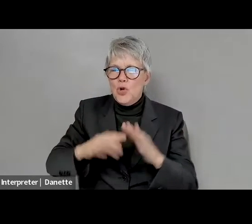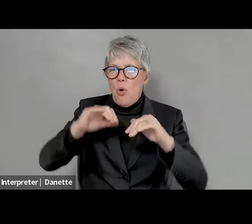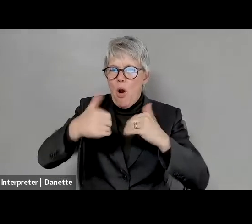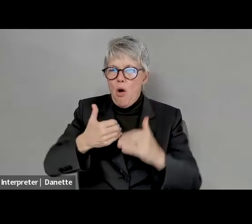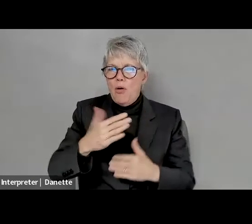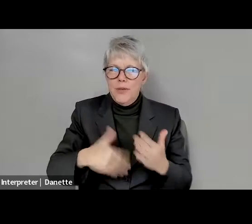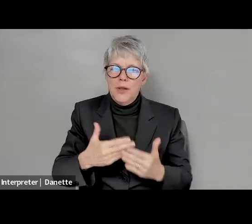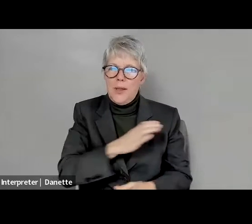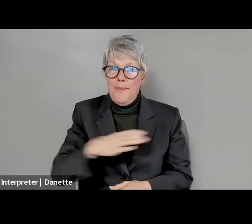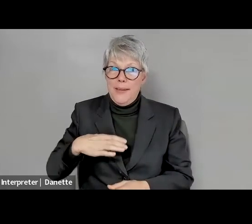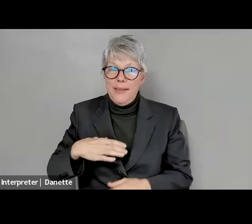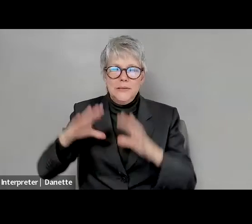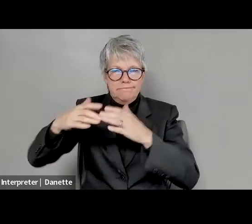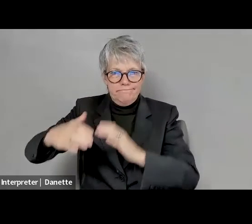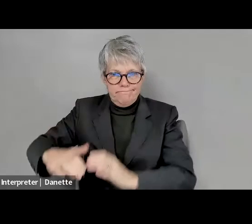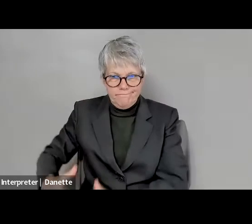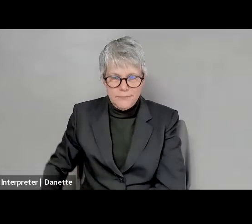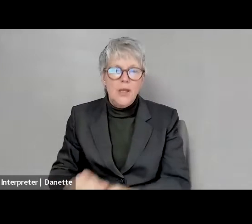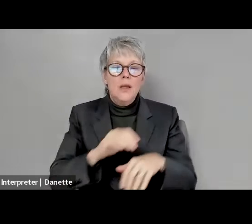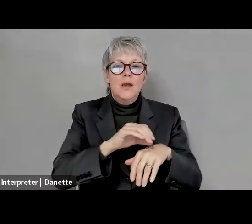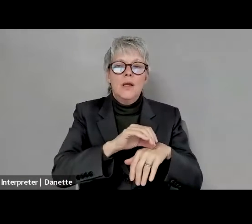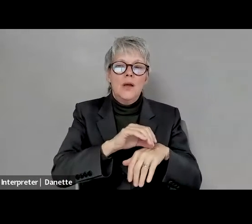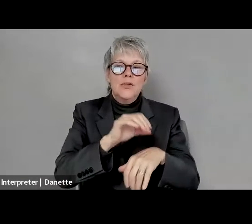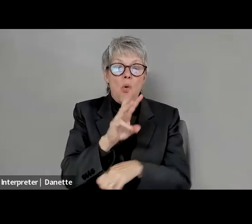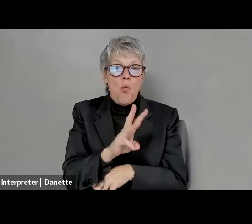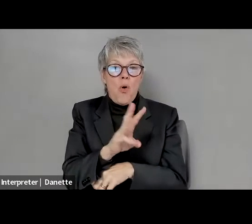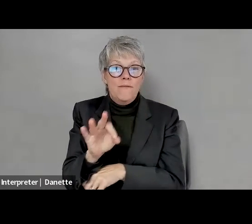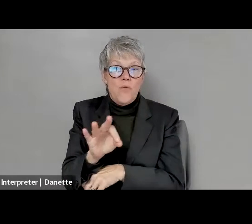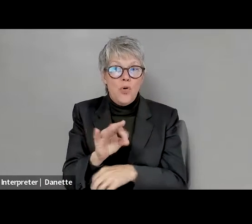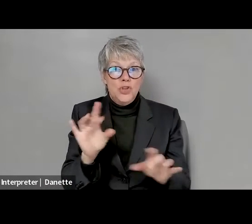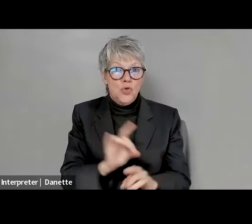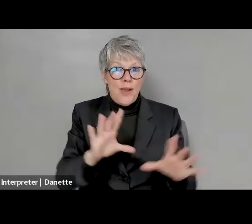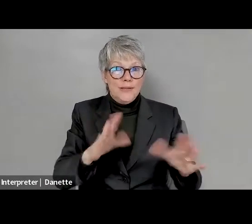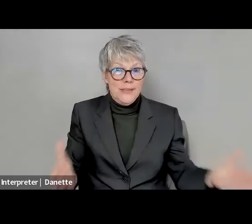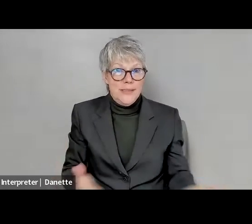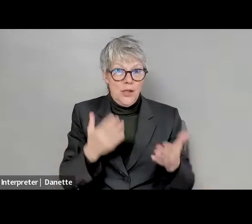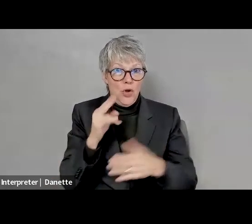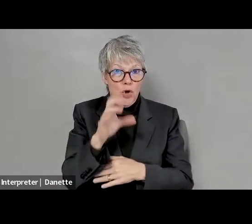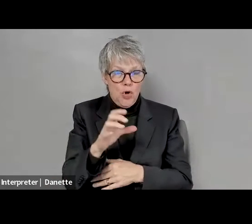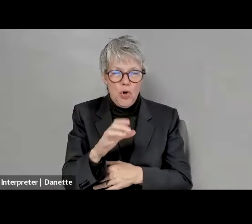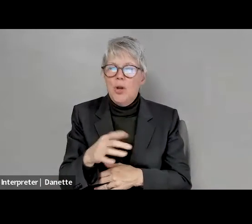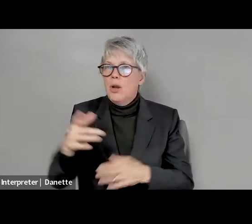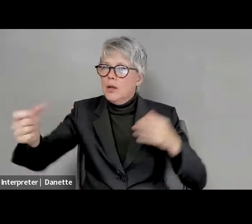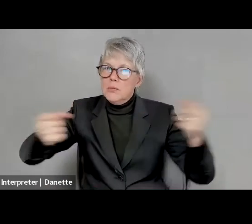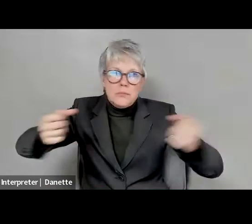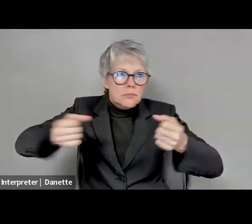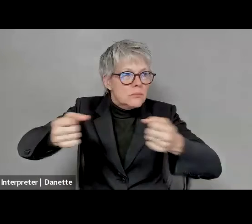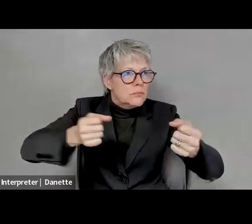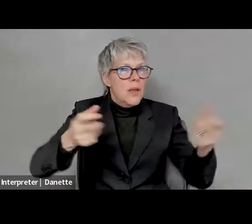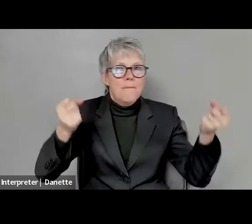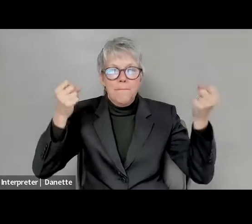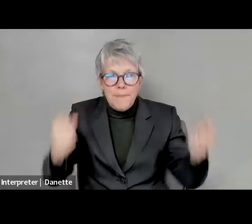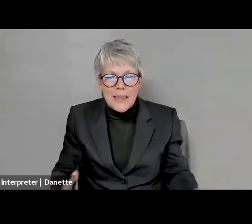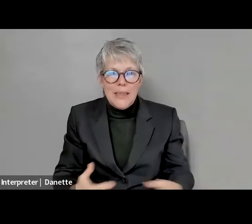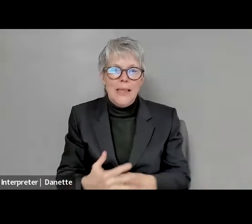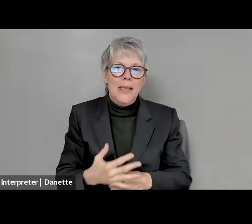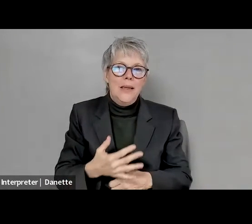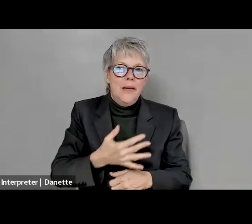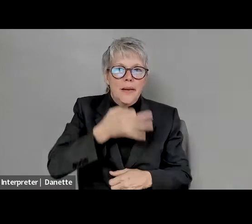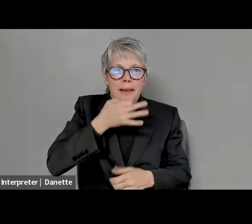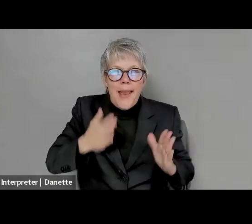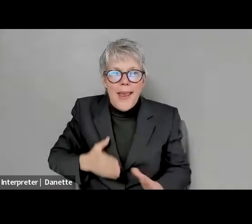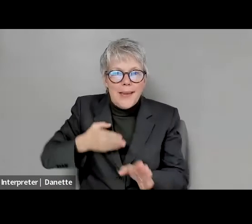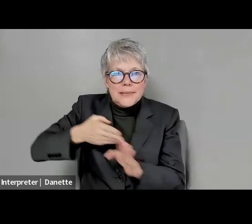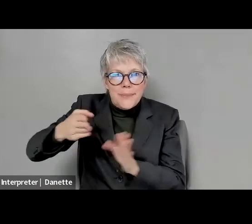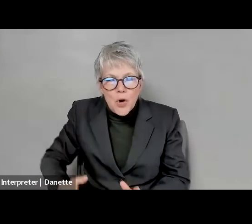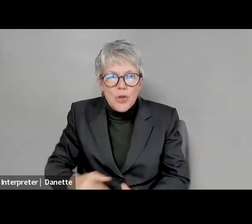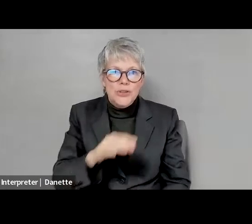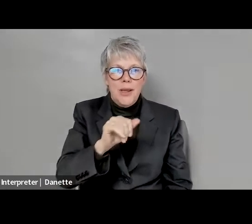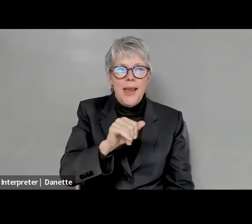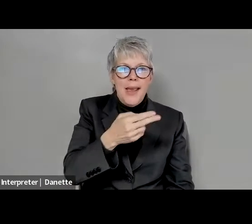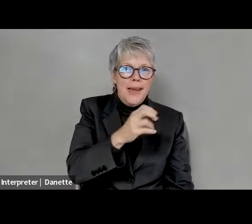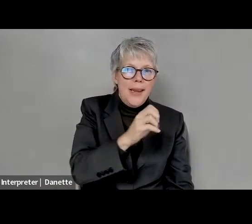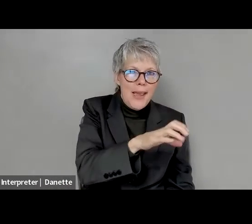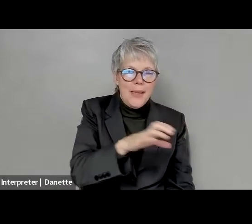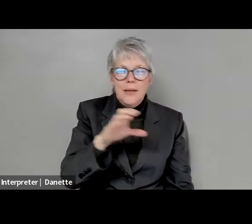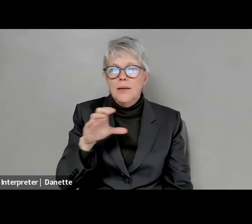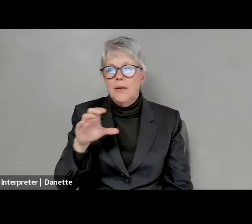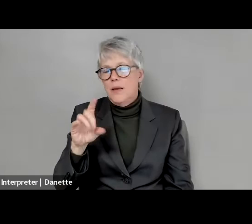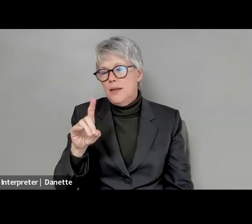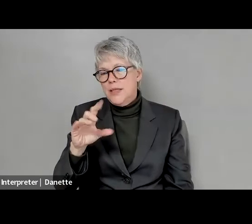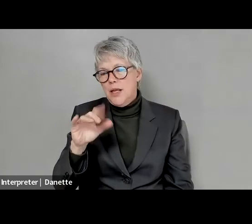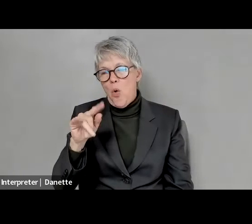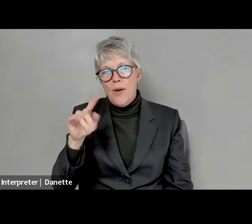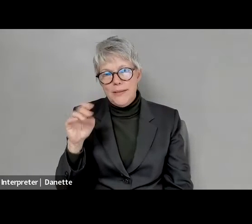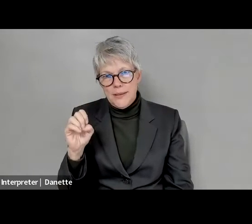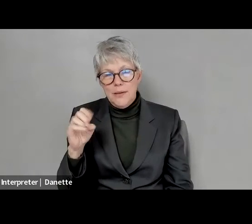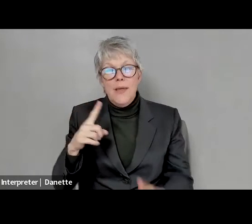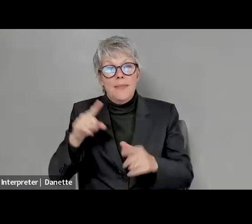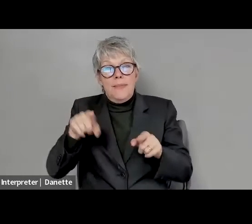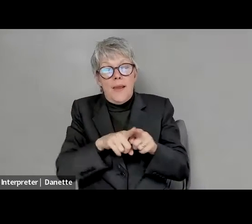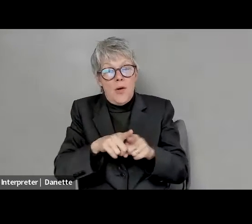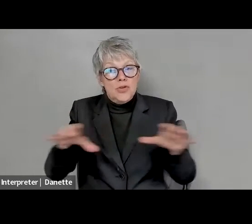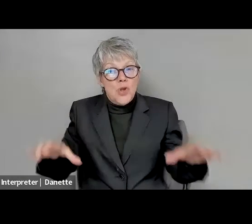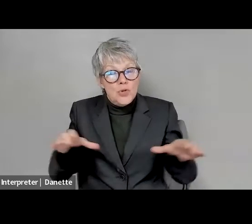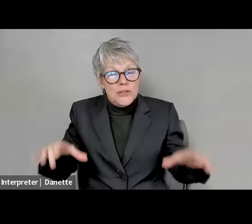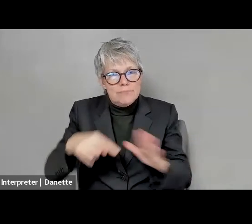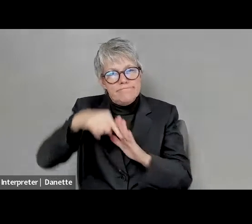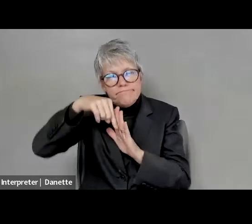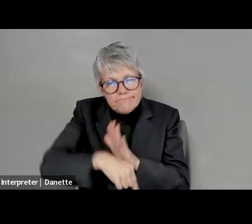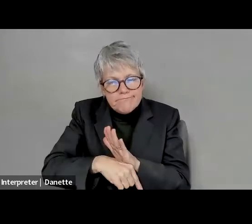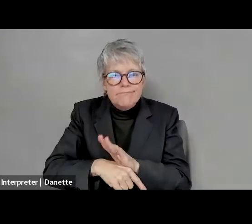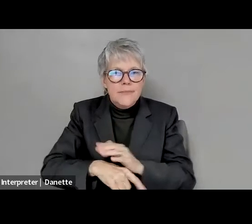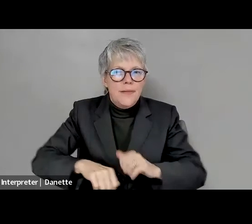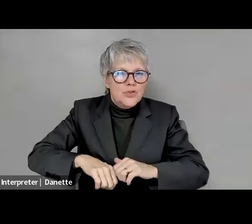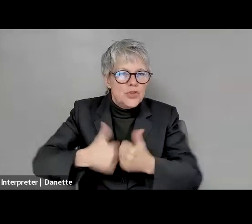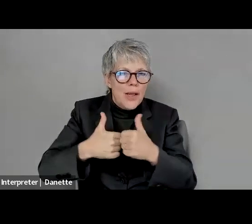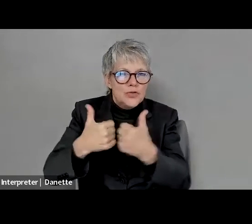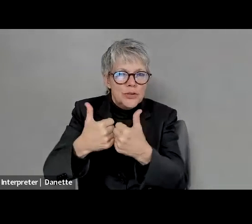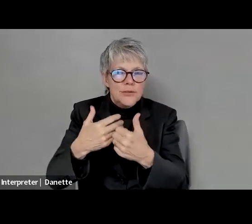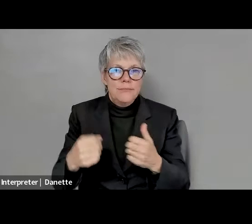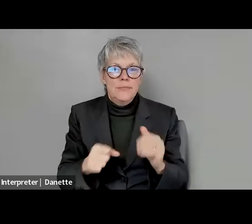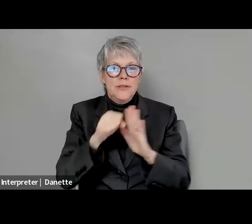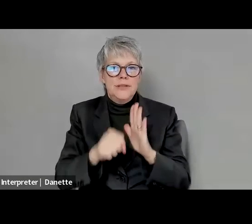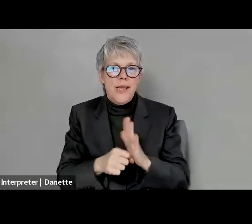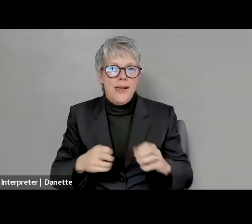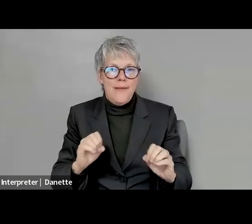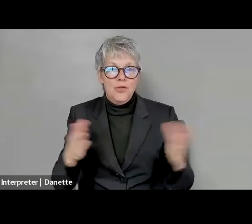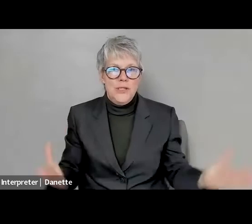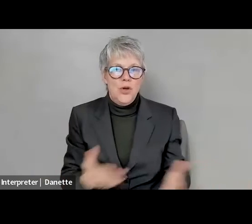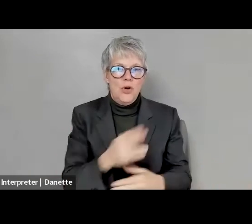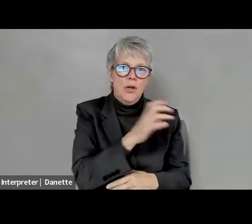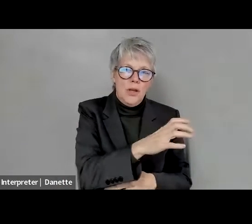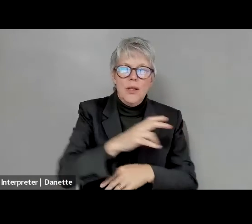Kelly Crosbie: being that about our workforce practices there in Maryland. They brought in experts across the State. They looked at other states. We brought in consultant experts from a act, and also Deloitte, and they did an in-depth exploration of the challenges, the current State efforts here in North Carolina and in other States, and national efforts to help